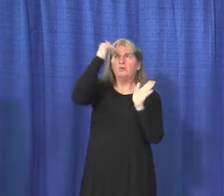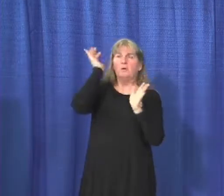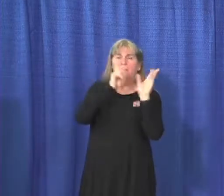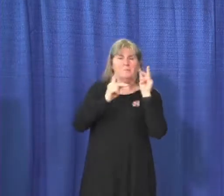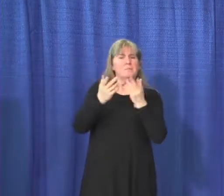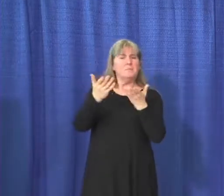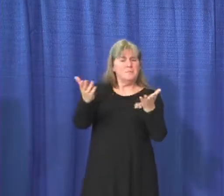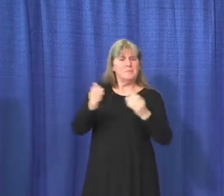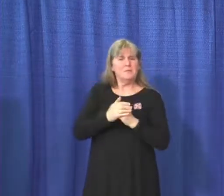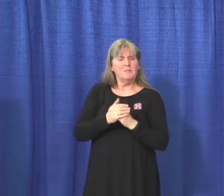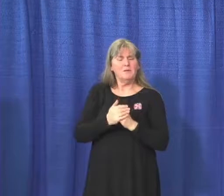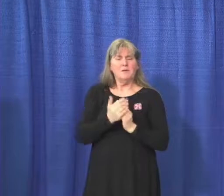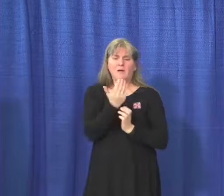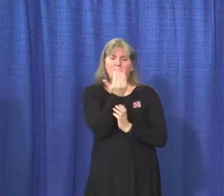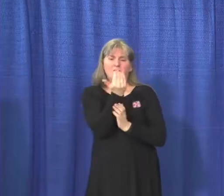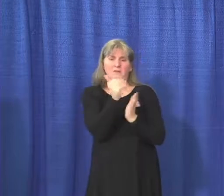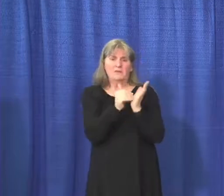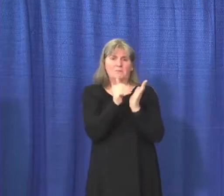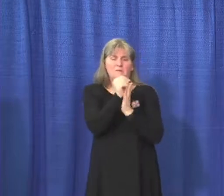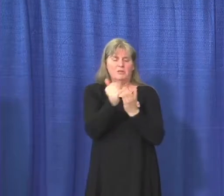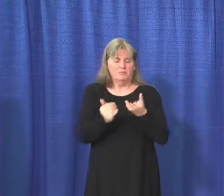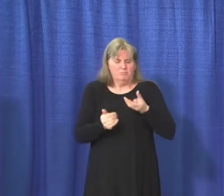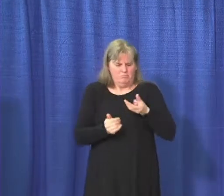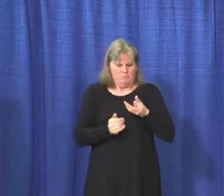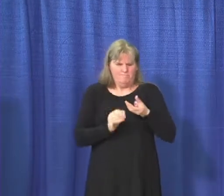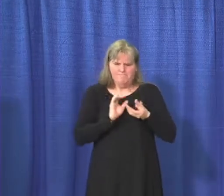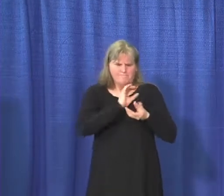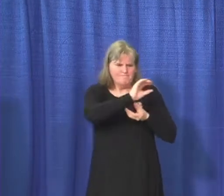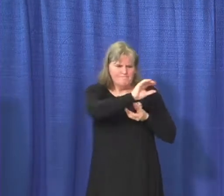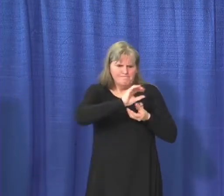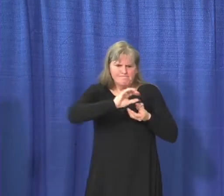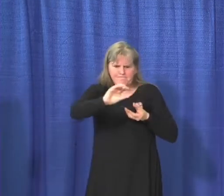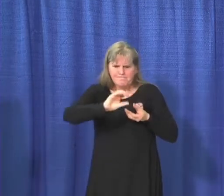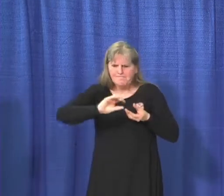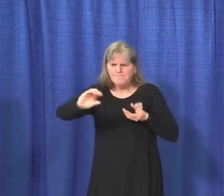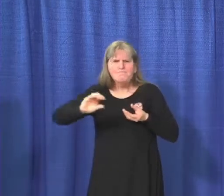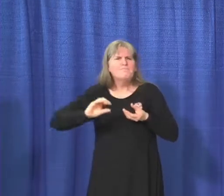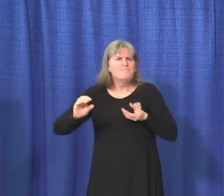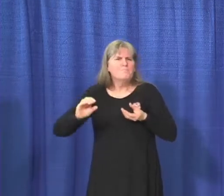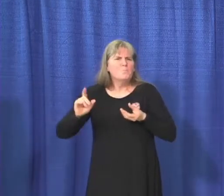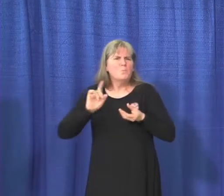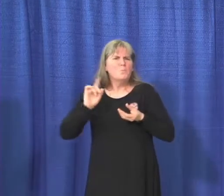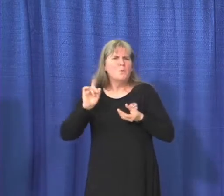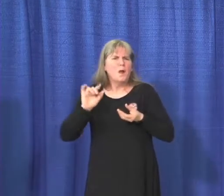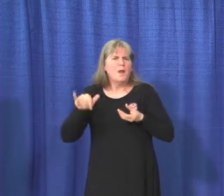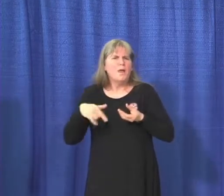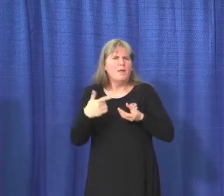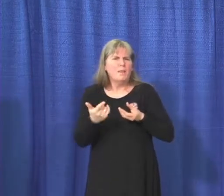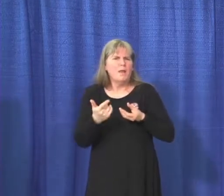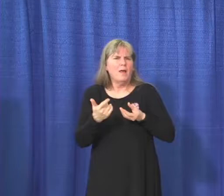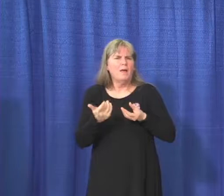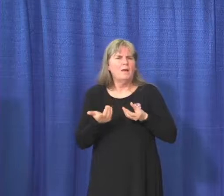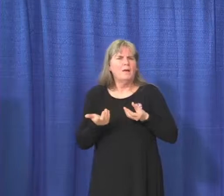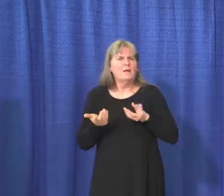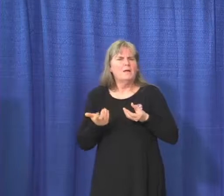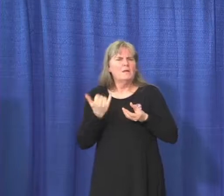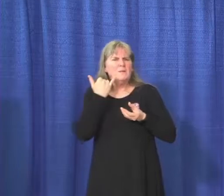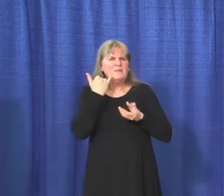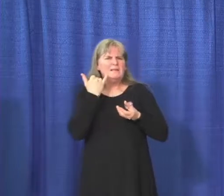that we allocated for relief and recovery for the tourism sector, what is, and I did talk about a